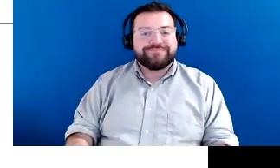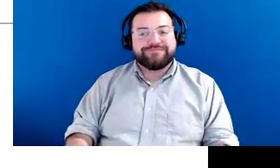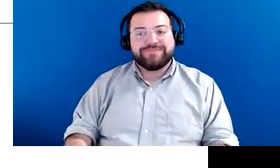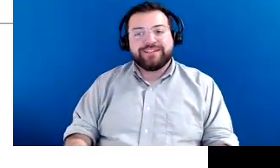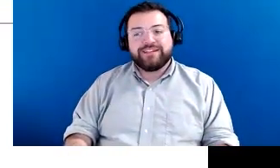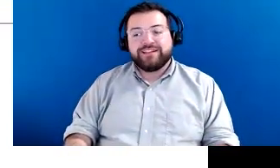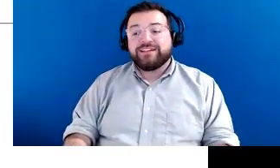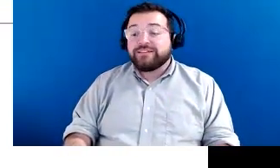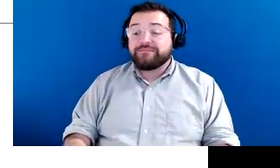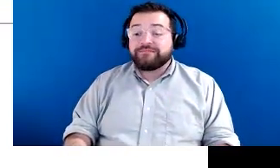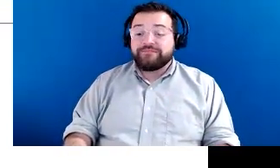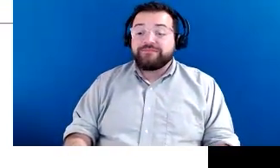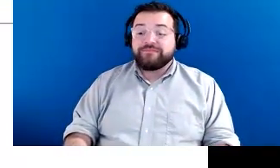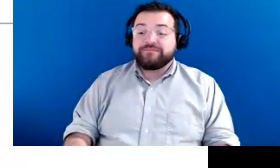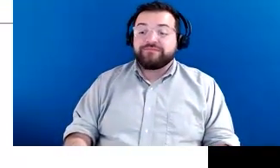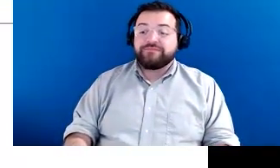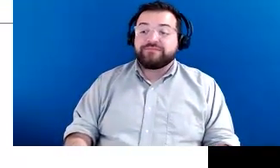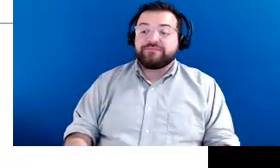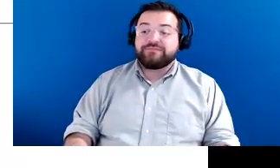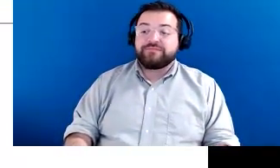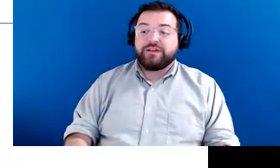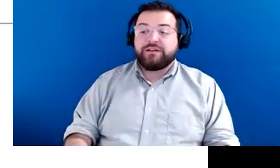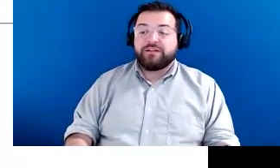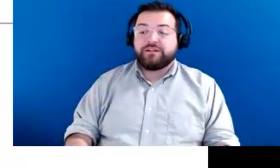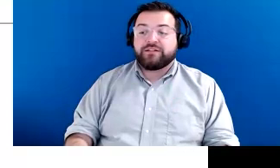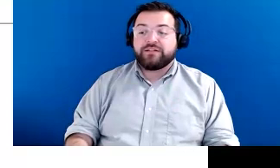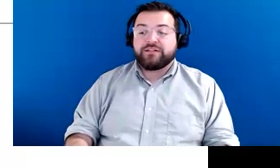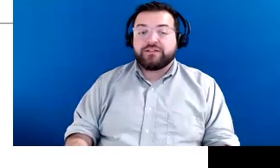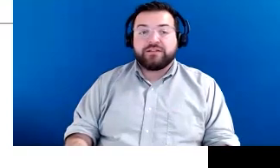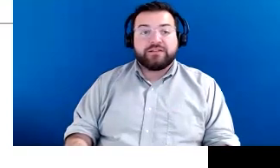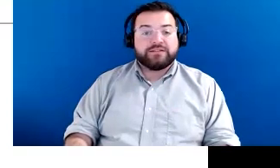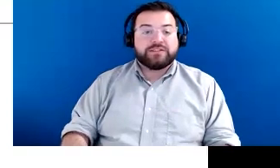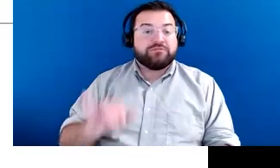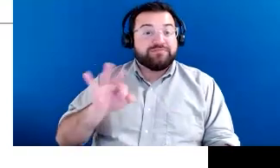But yes, for those that, need to move on to another